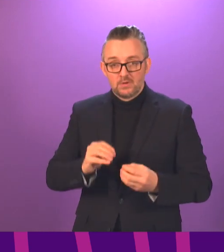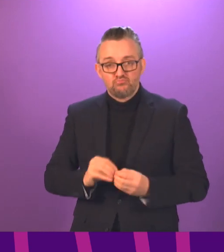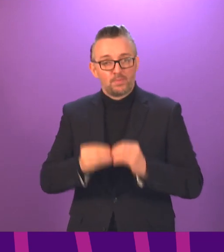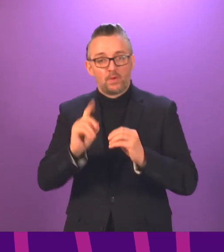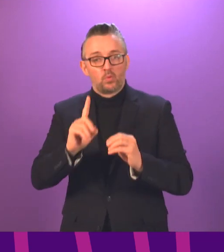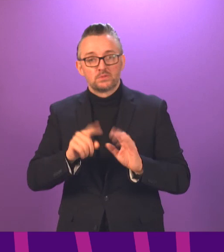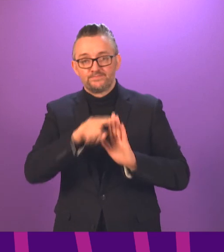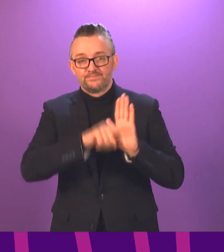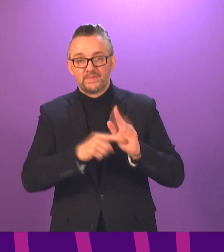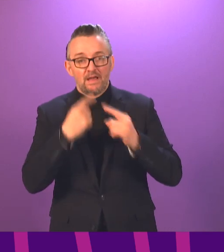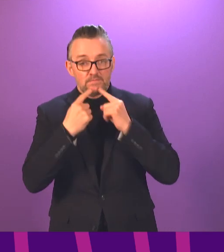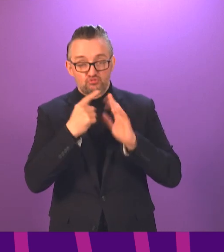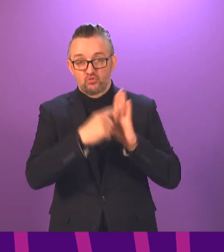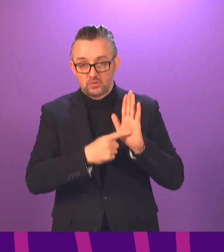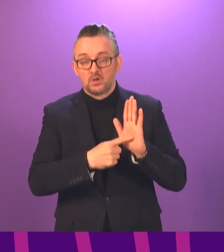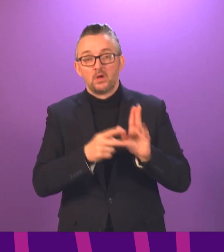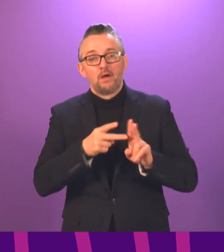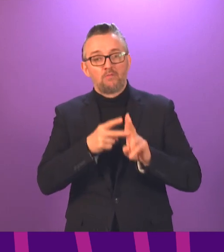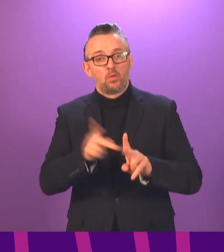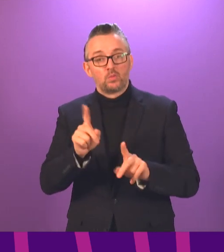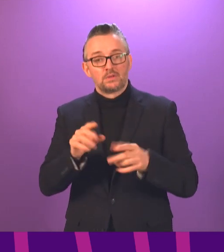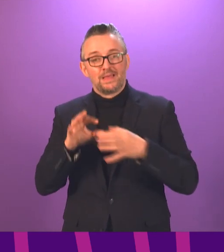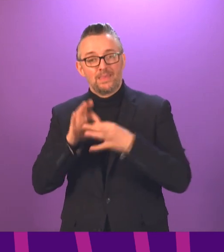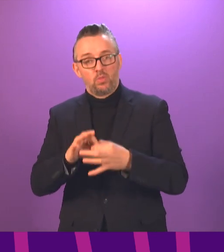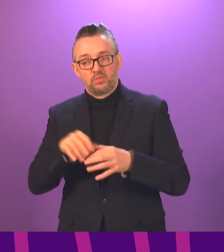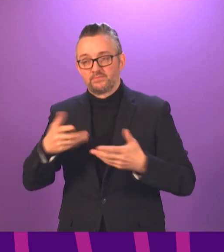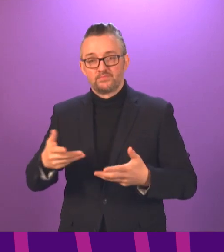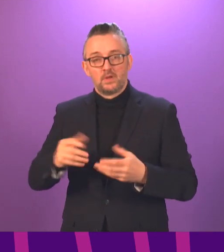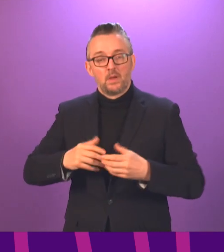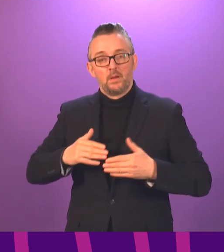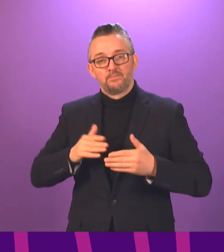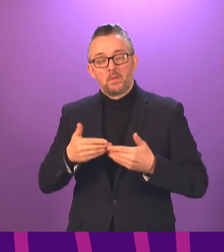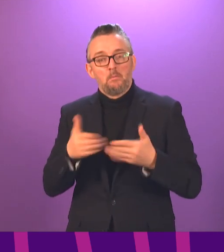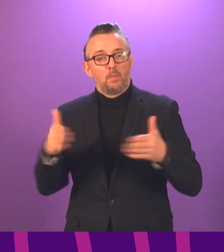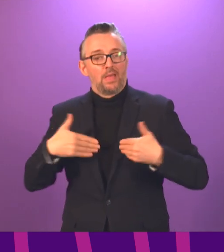and its guidance will align with what is permitted under the necessary public health restrictions.